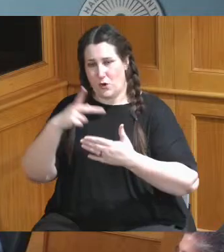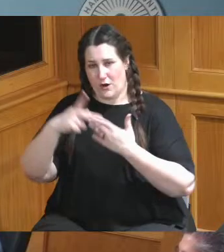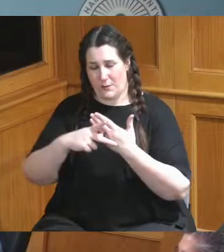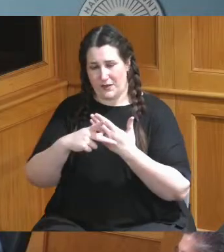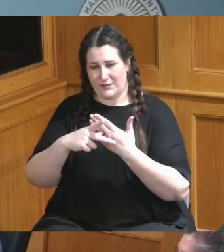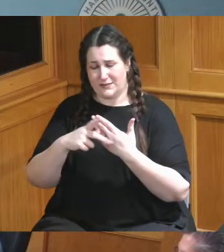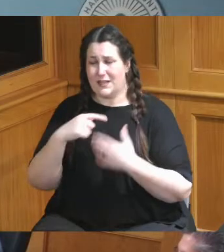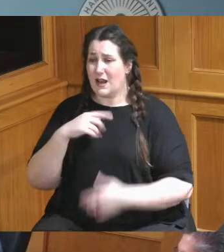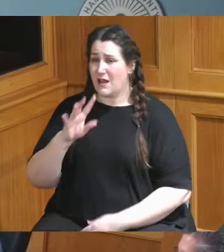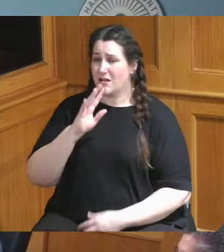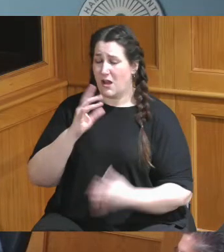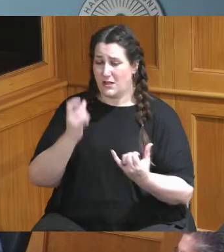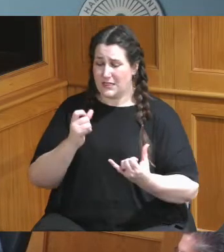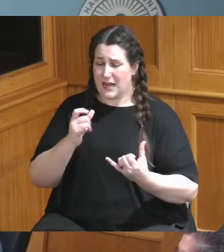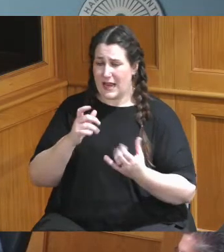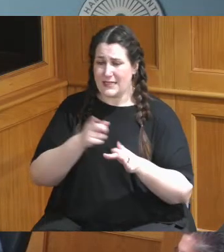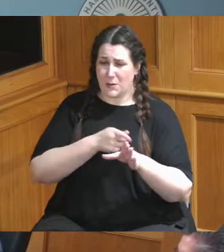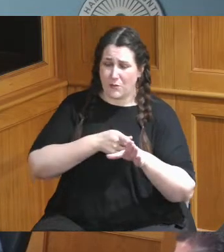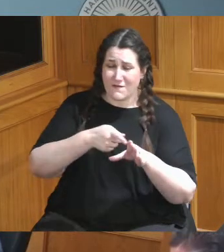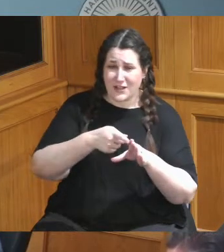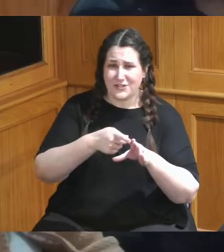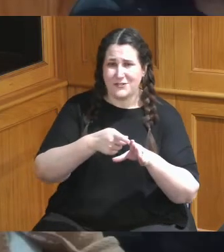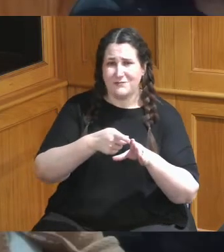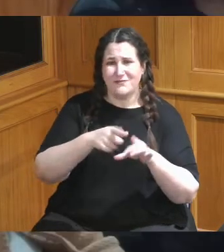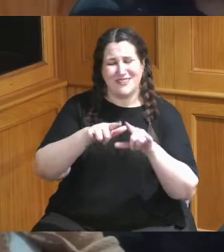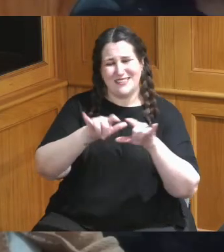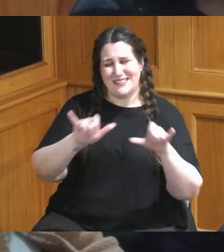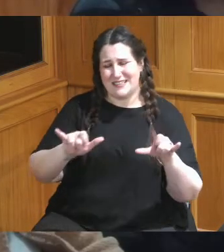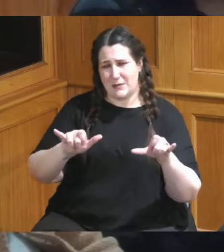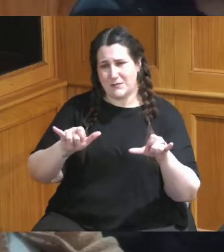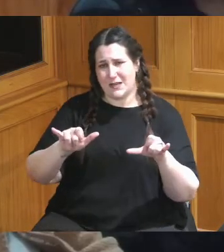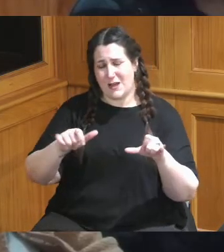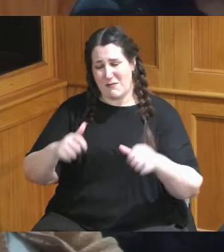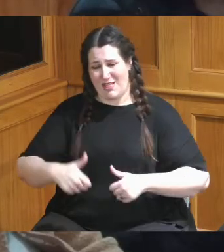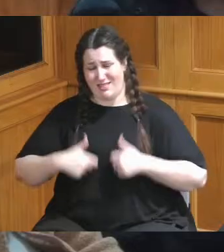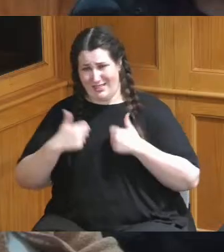speak today as a professional, I also speak as a Hamilton County resident and a grandmother